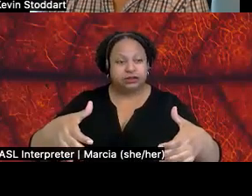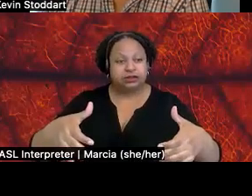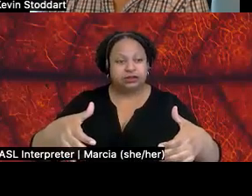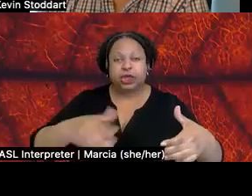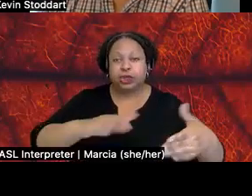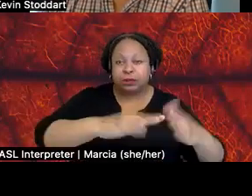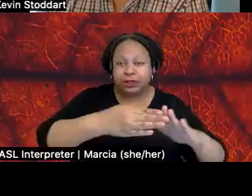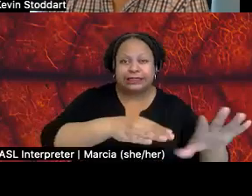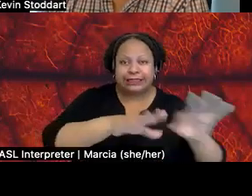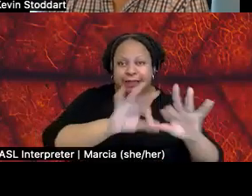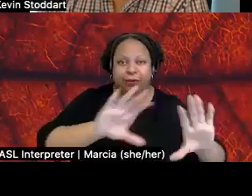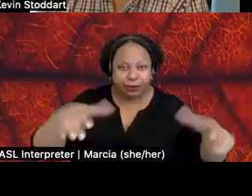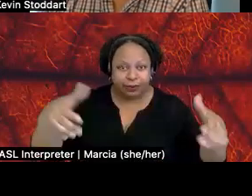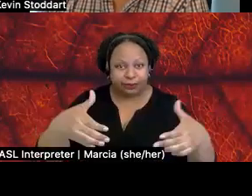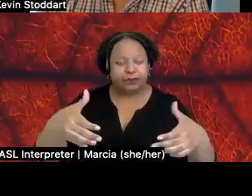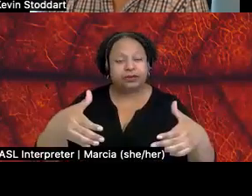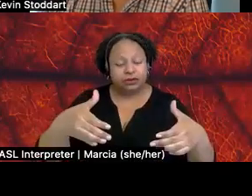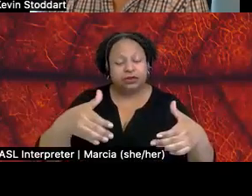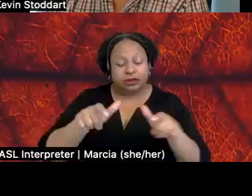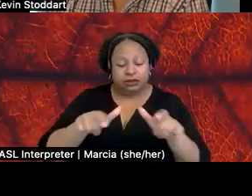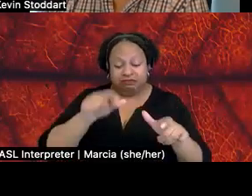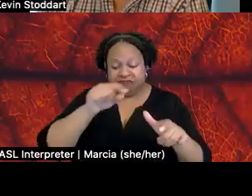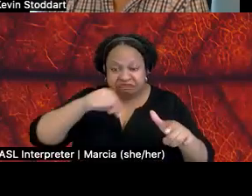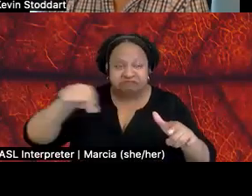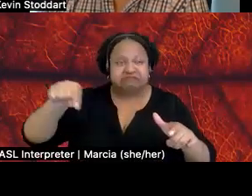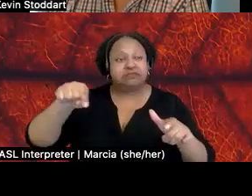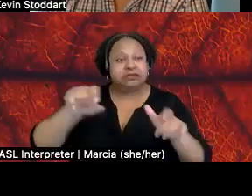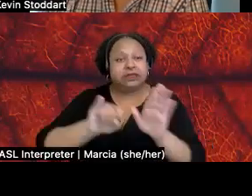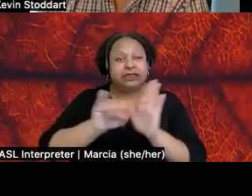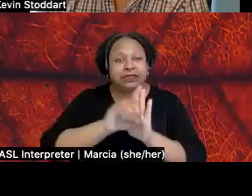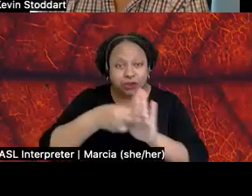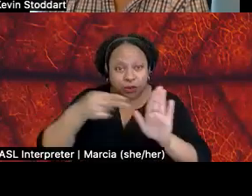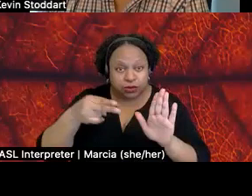And I want you to remember that this is a community sample.